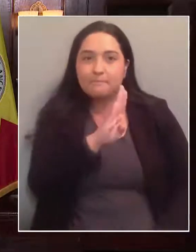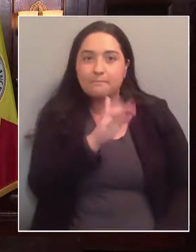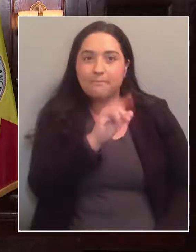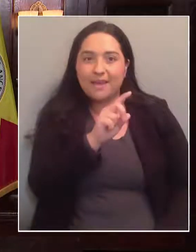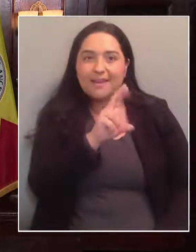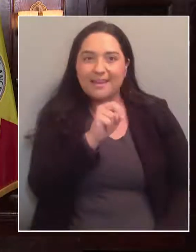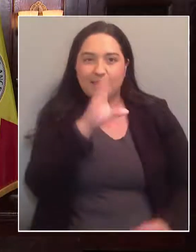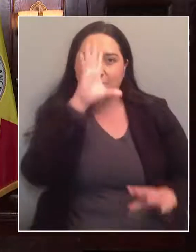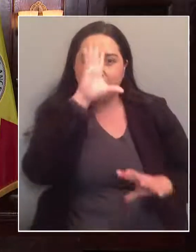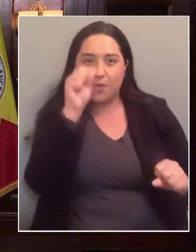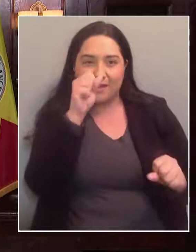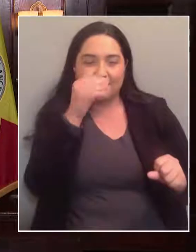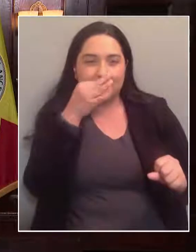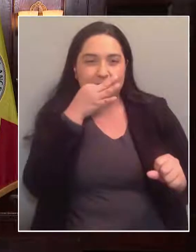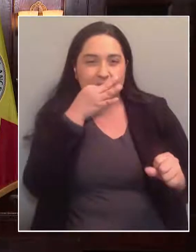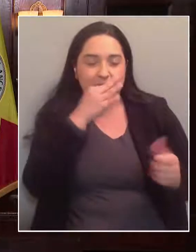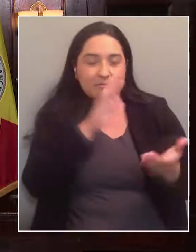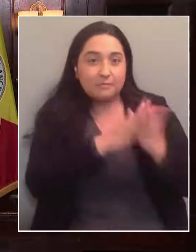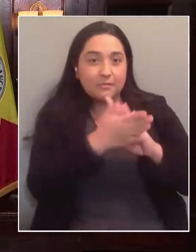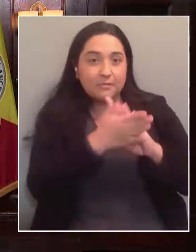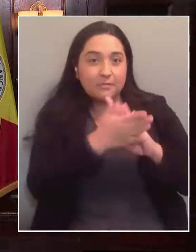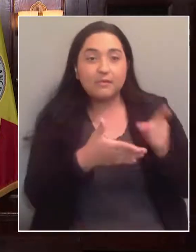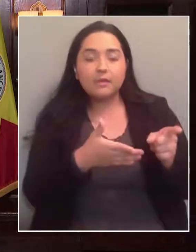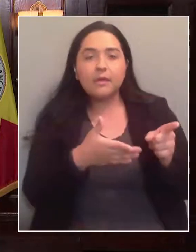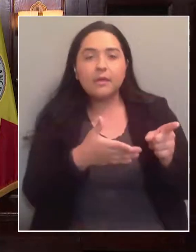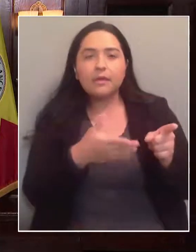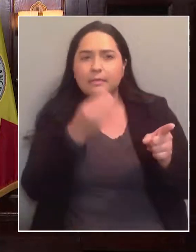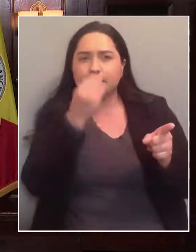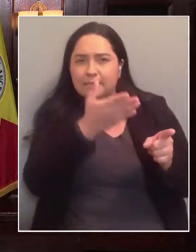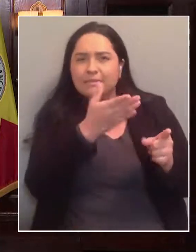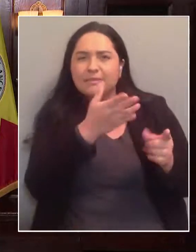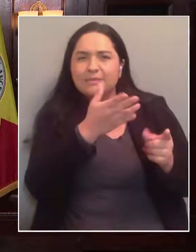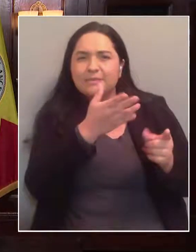GIVE US AS MUCH AS